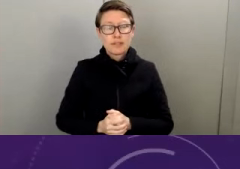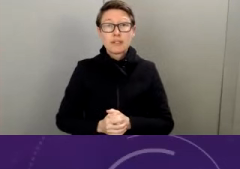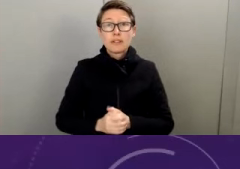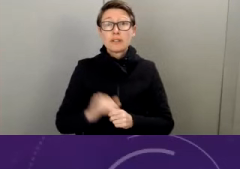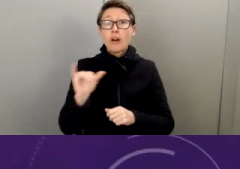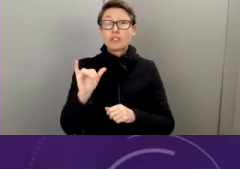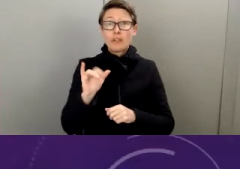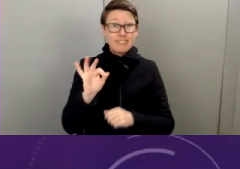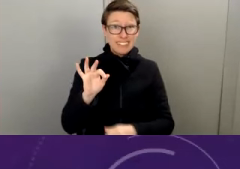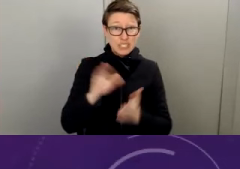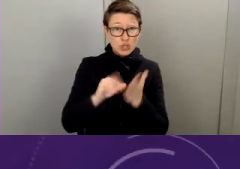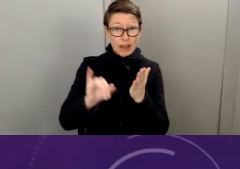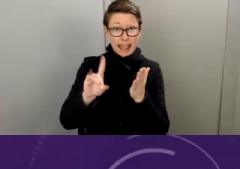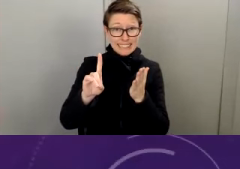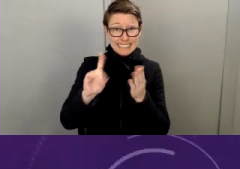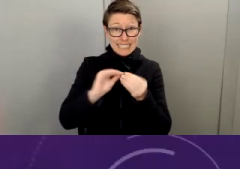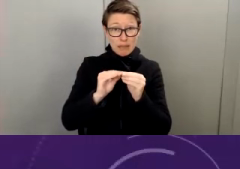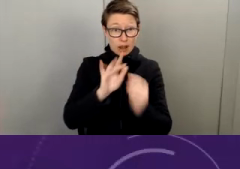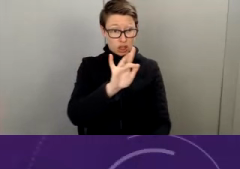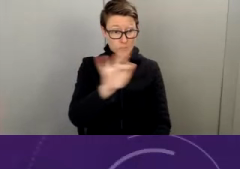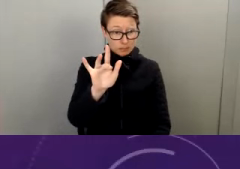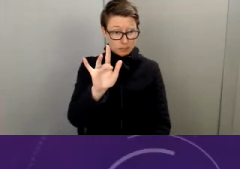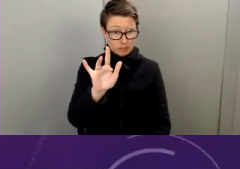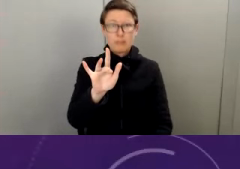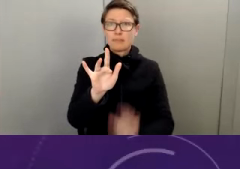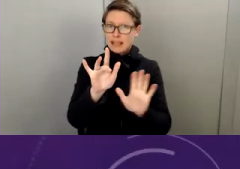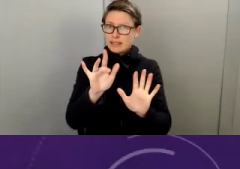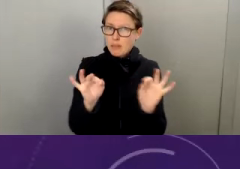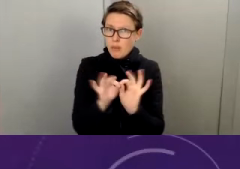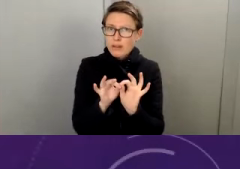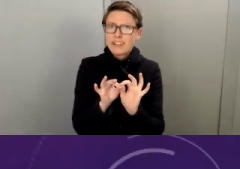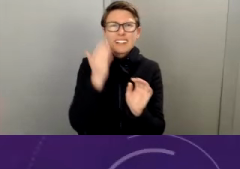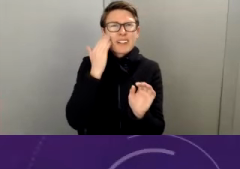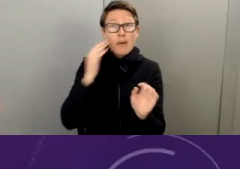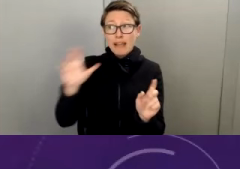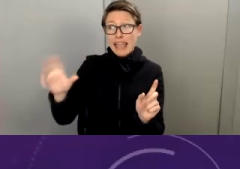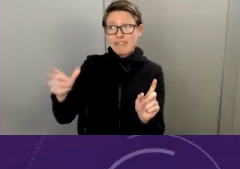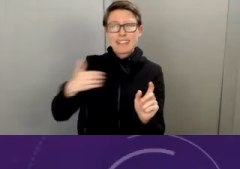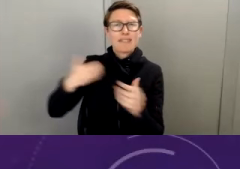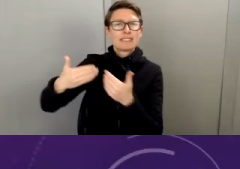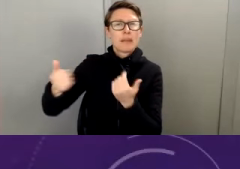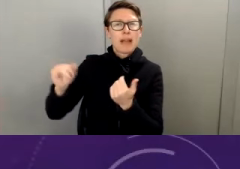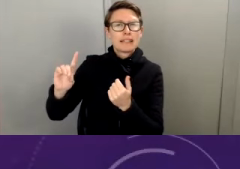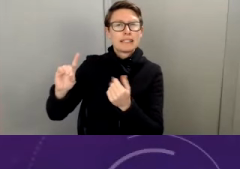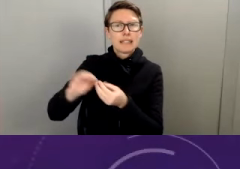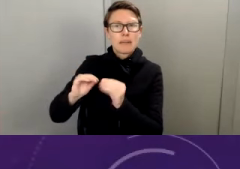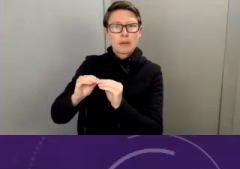That's why I was talking about canvasses, I.D. number. So that's just make sure you use the SS I.D. number column